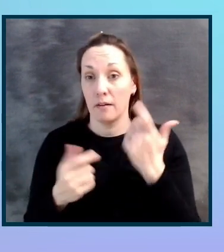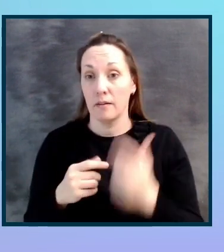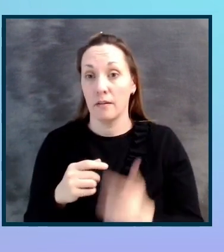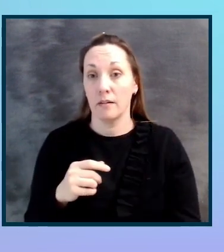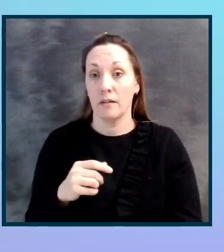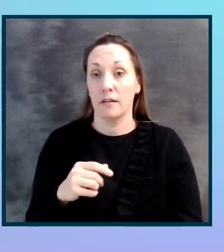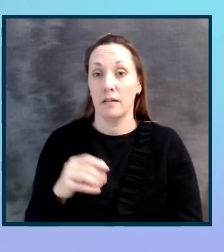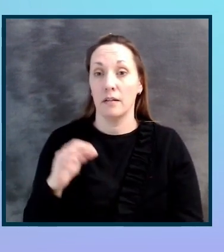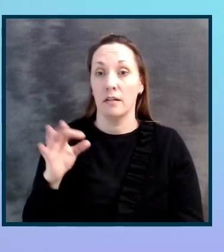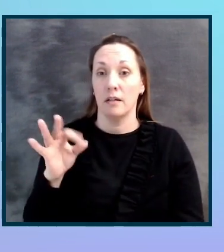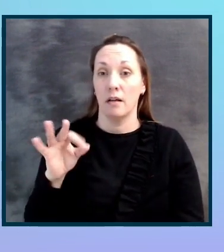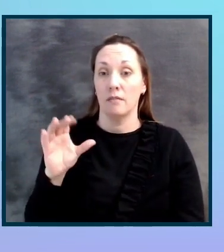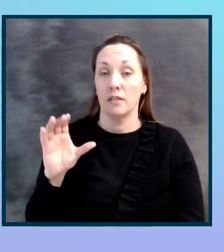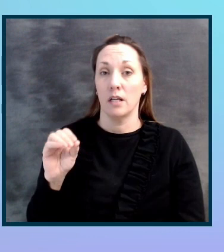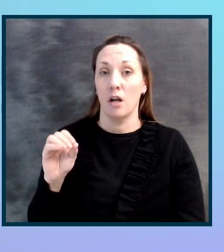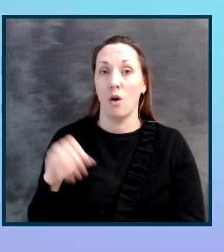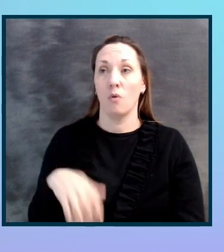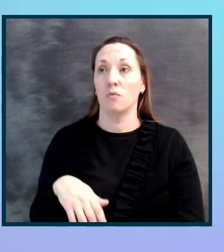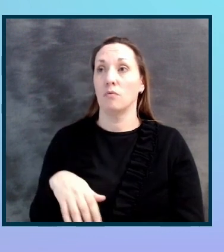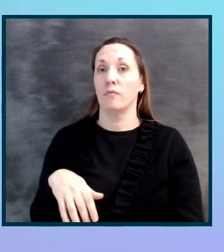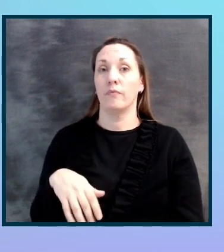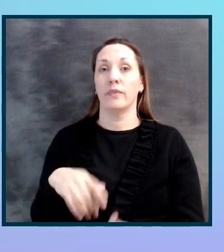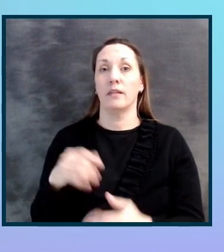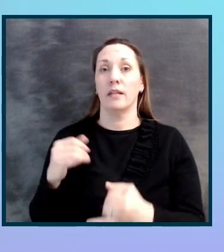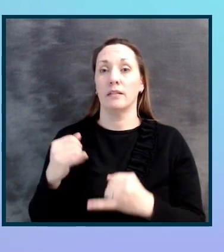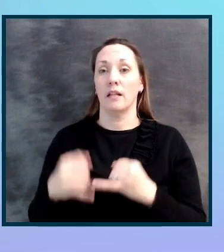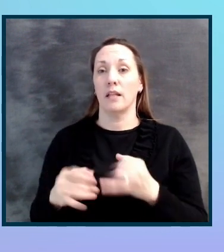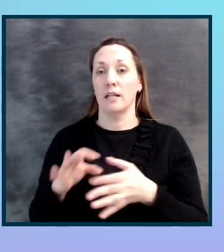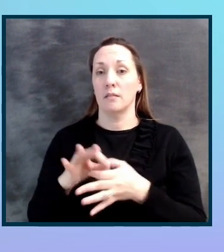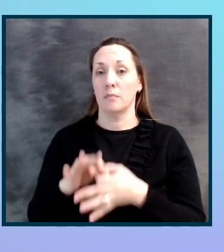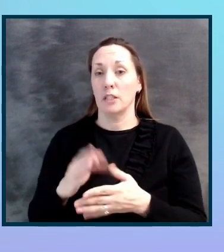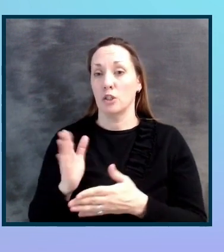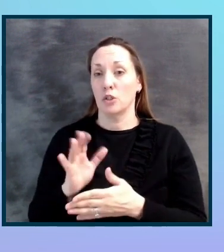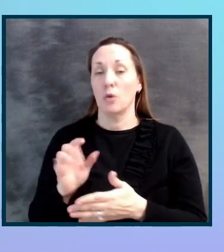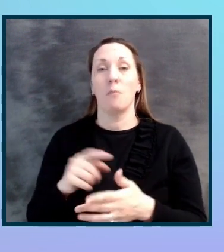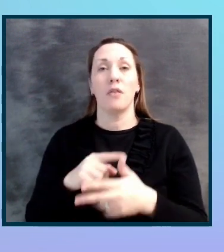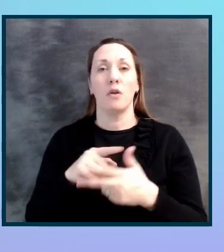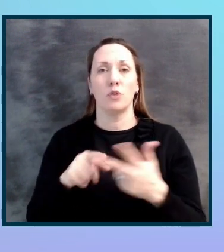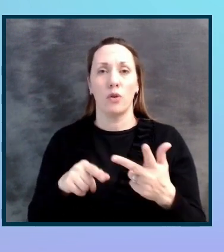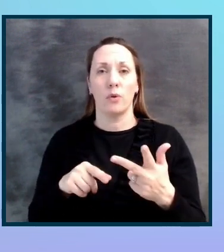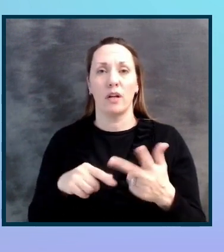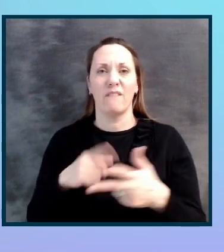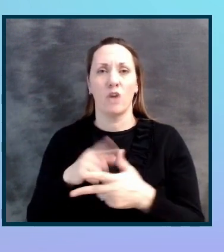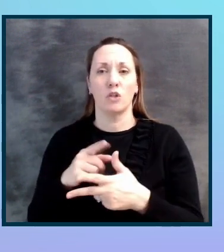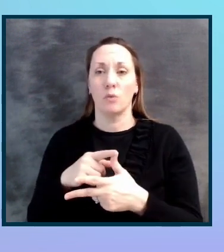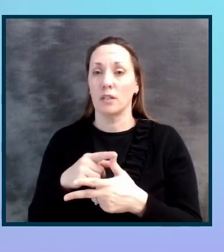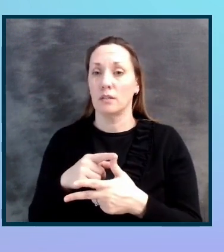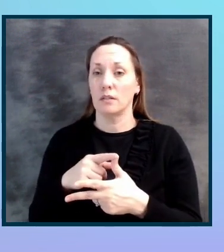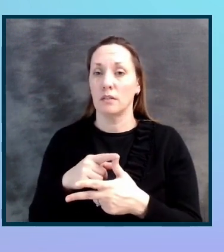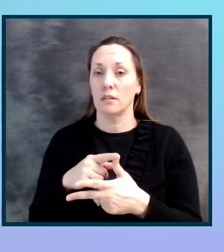So search engine optimization is the last piece with it as well, but those are the three one that have. The first one being the most successful one